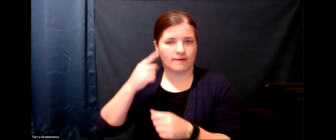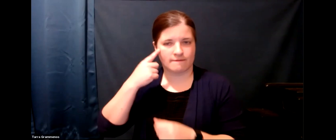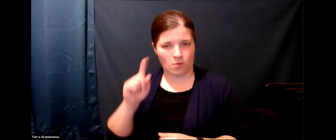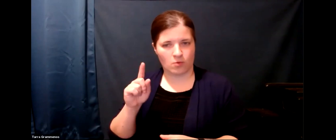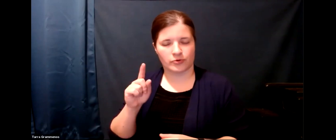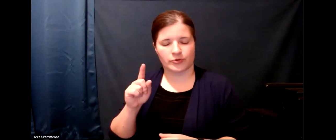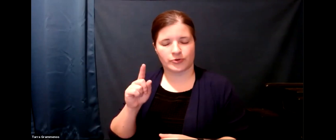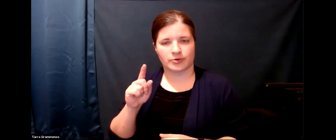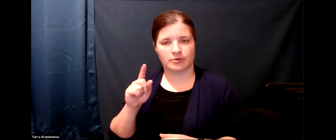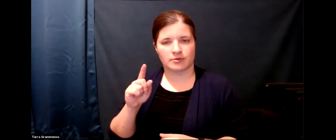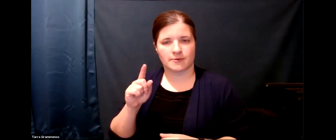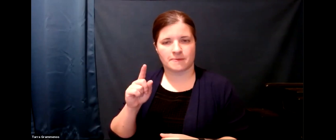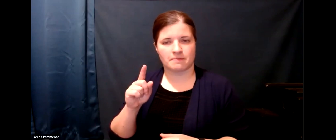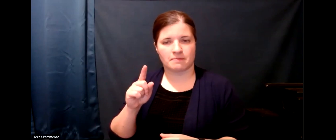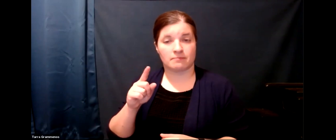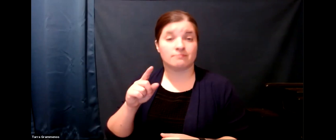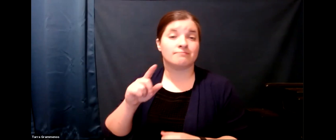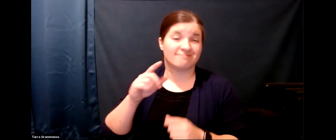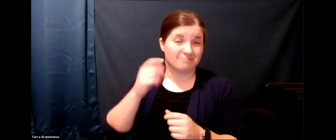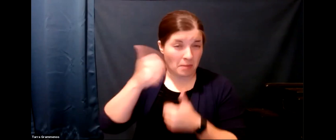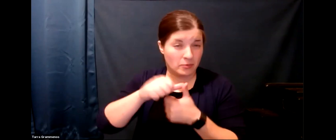who have housing challenges.